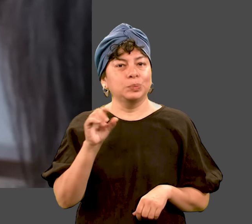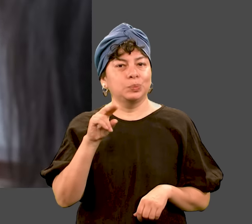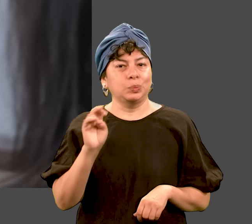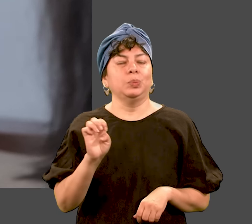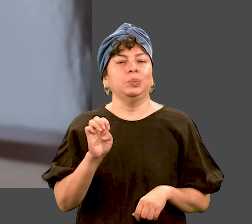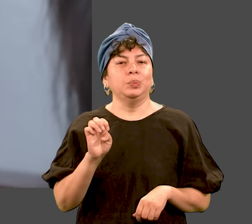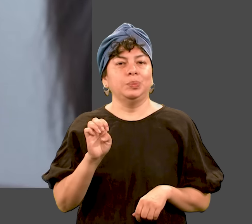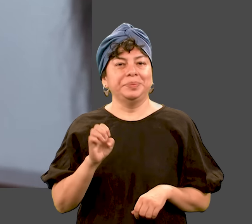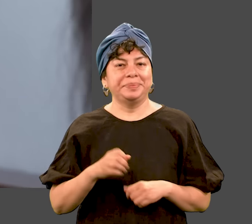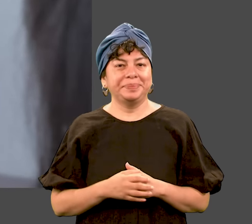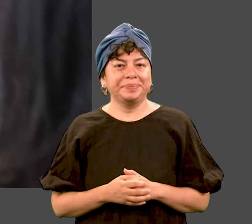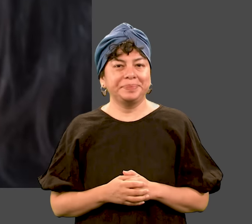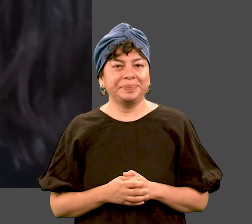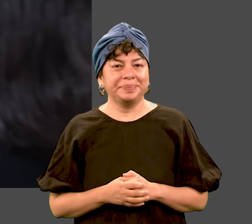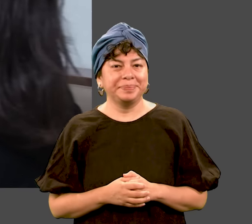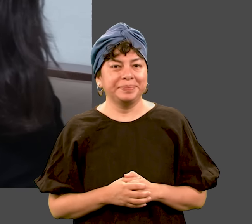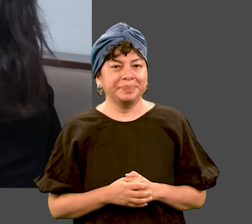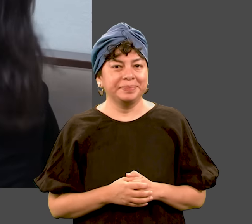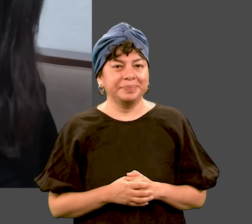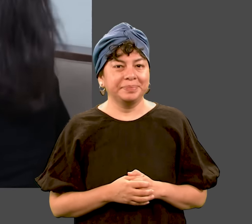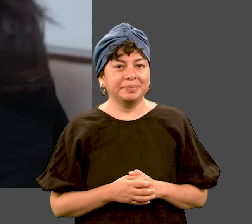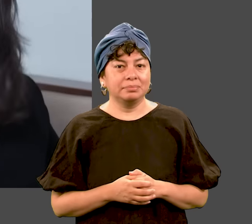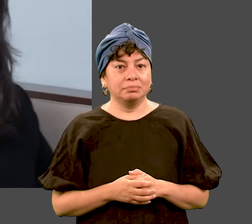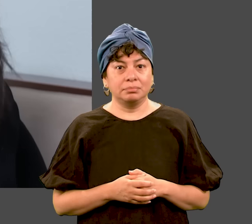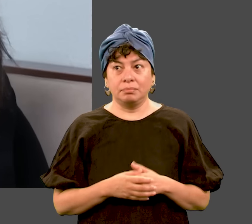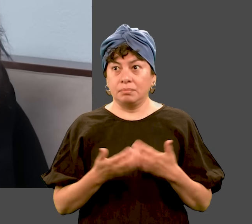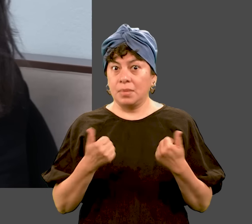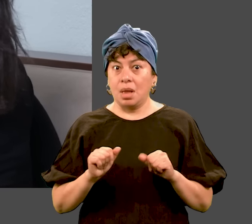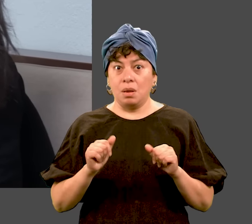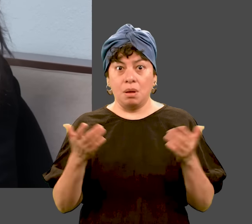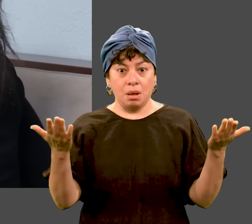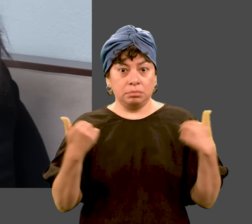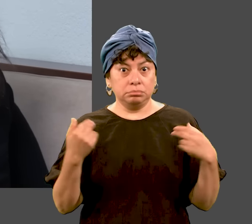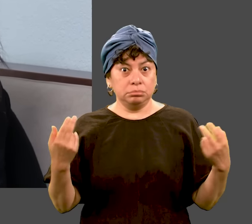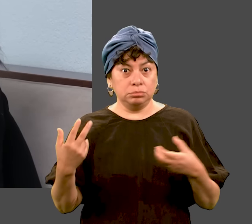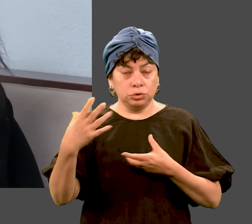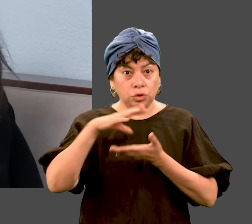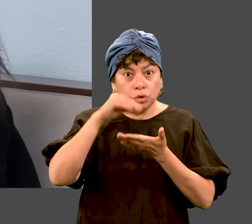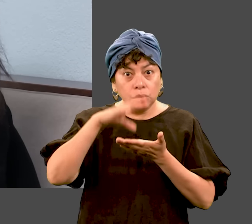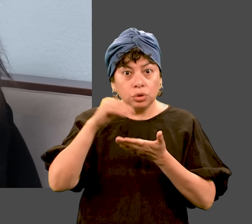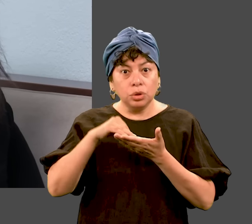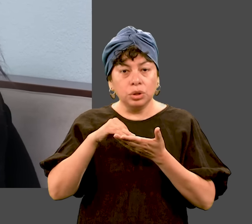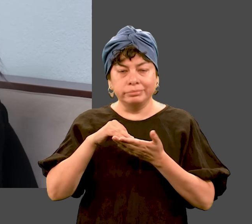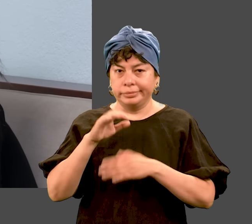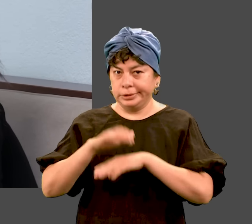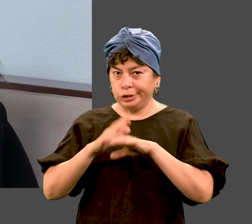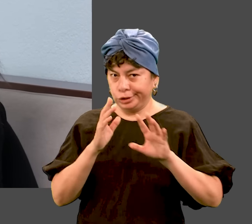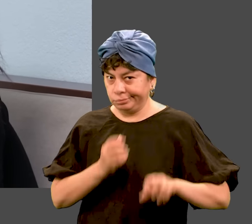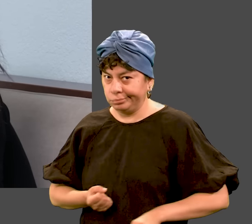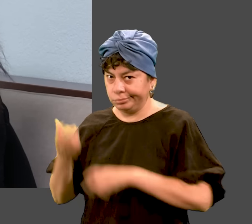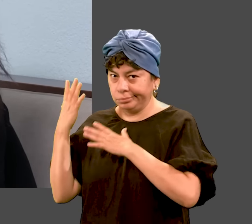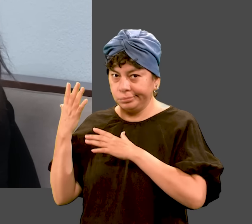And we said, anyone who comes into this space is not to be speaking in English. So there's no auditory communication here